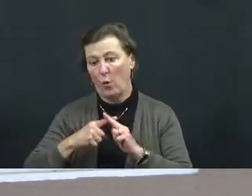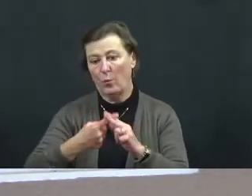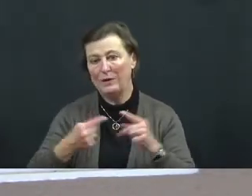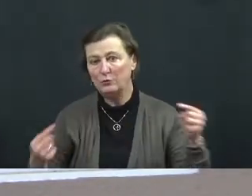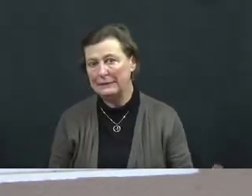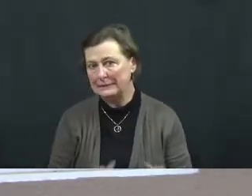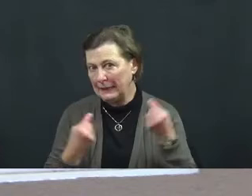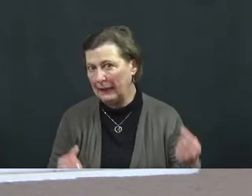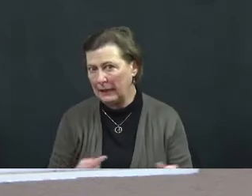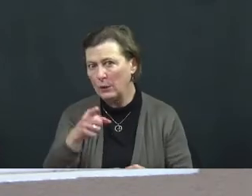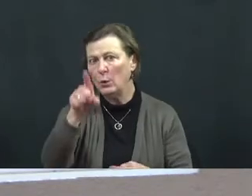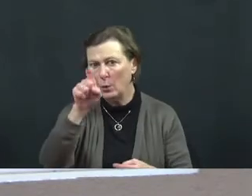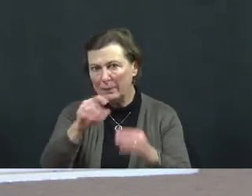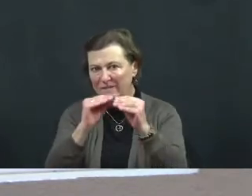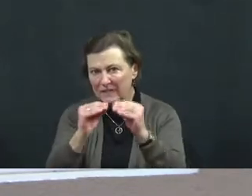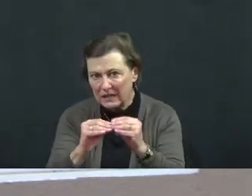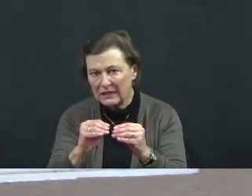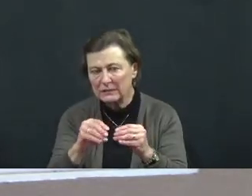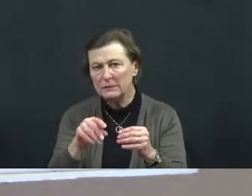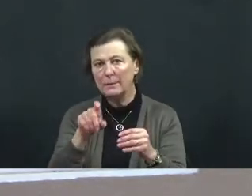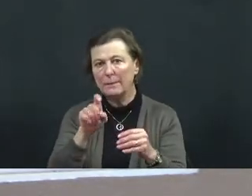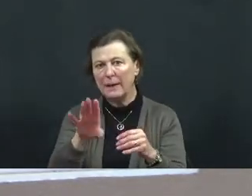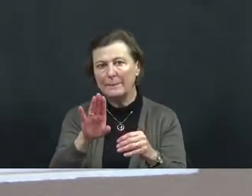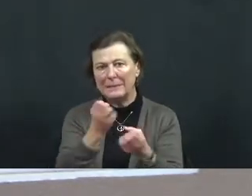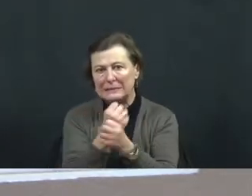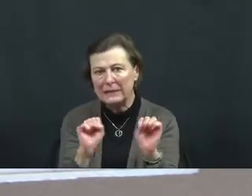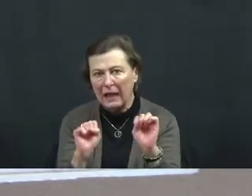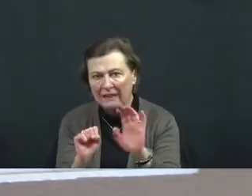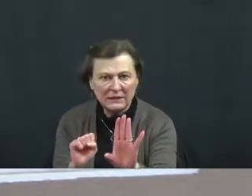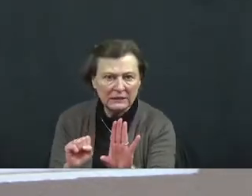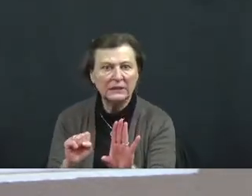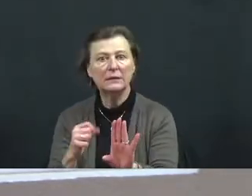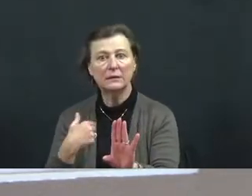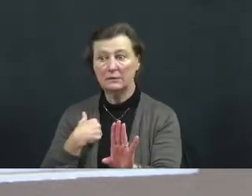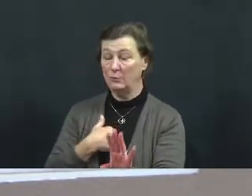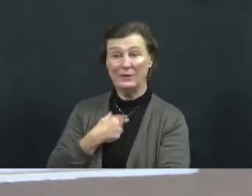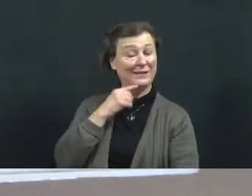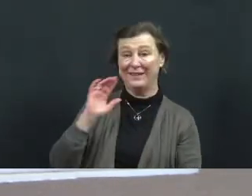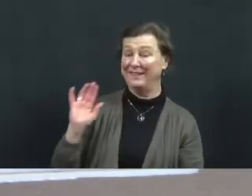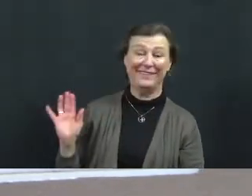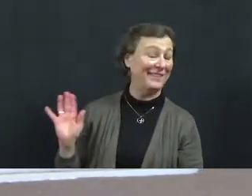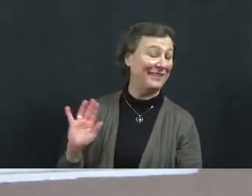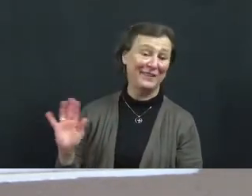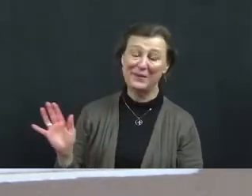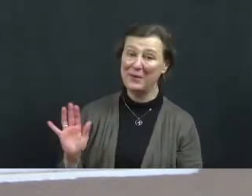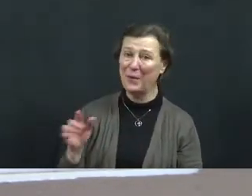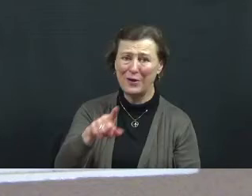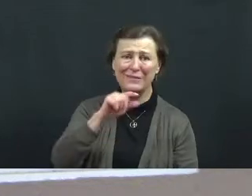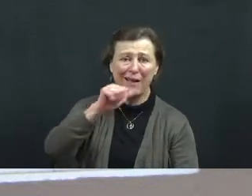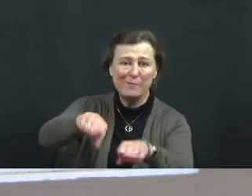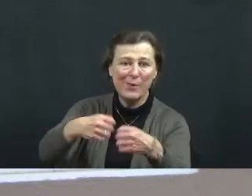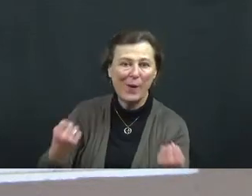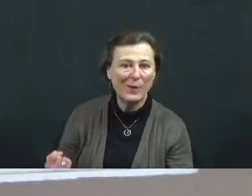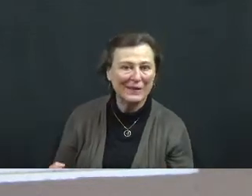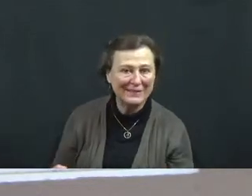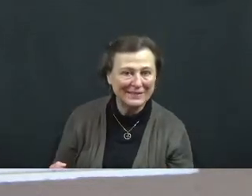You need to be fixed or saved. And, we say no. You're not broken.